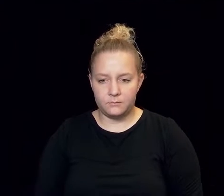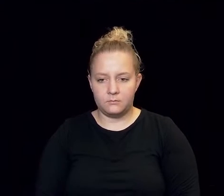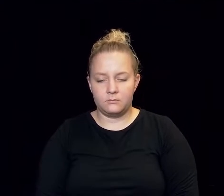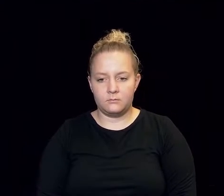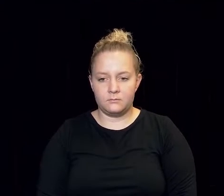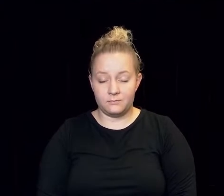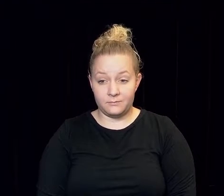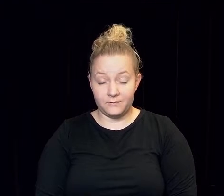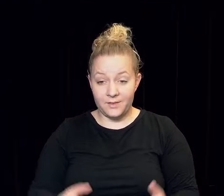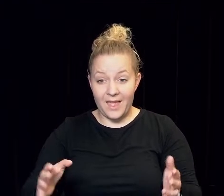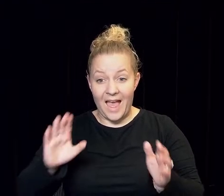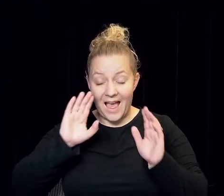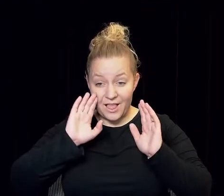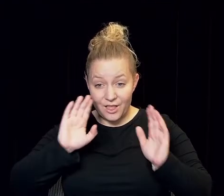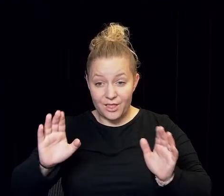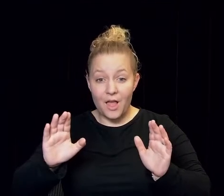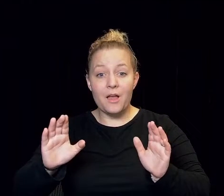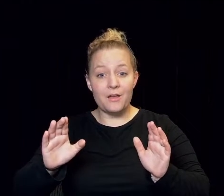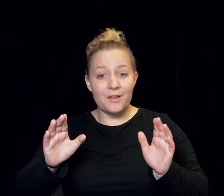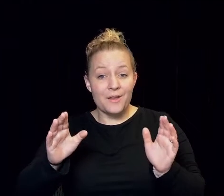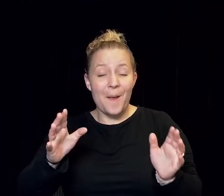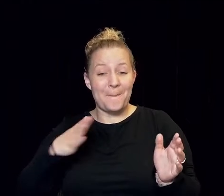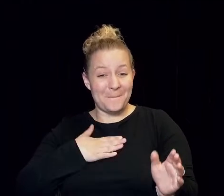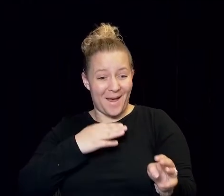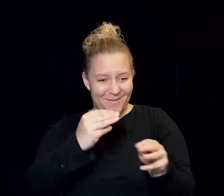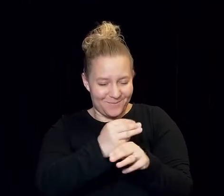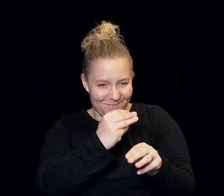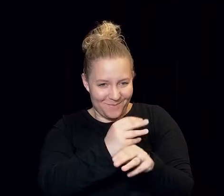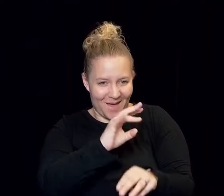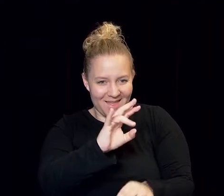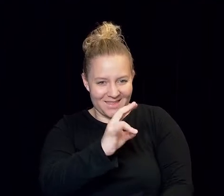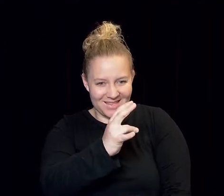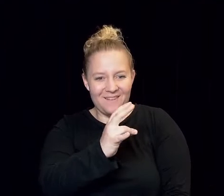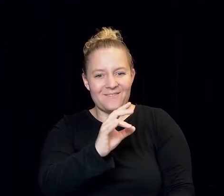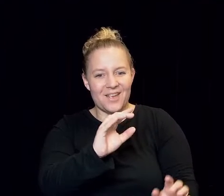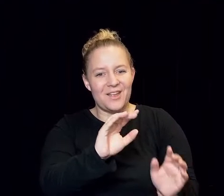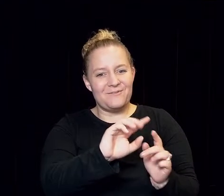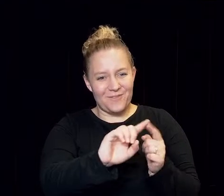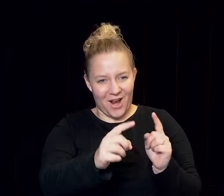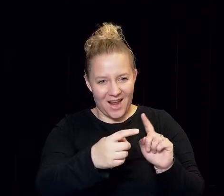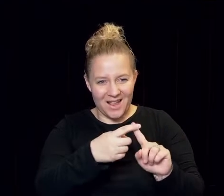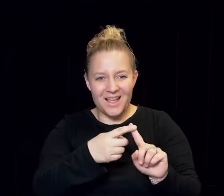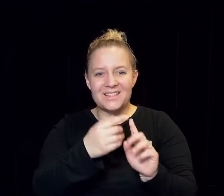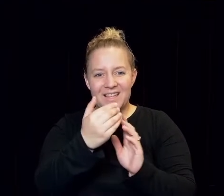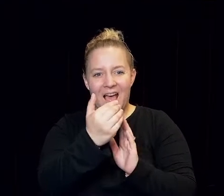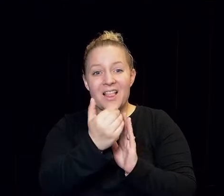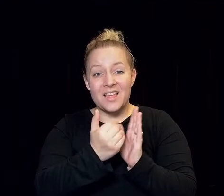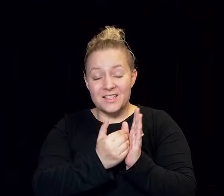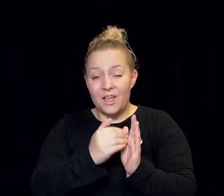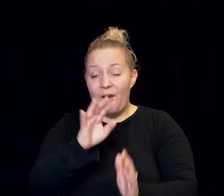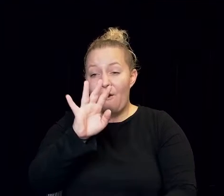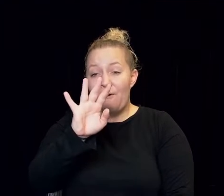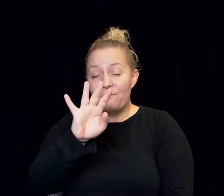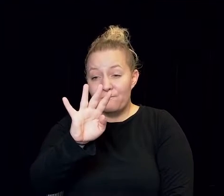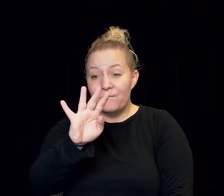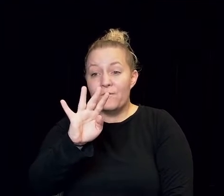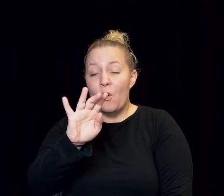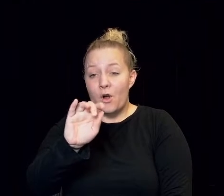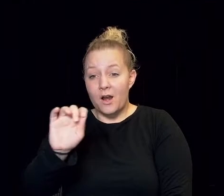Hello my Math 7 friends! Lesson 4-8 Day 1 notes on dividing fractions. However, we're not